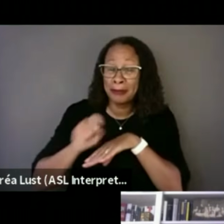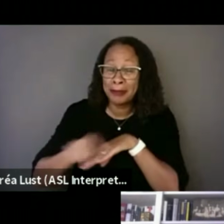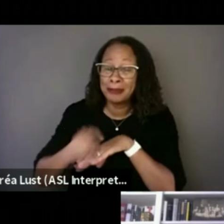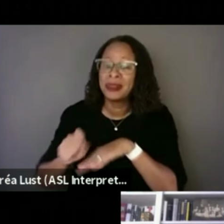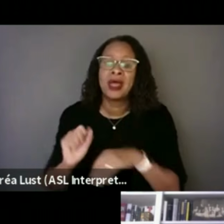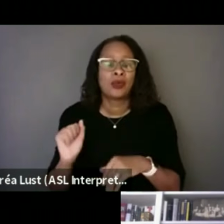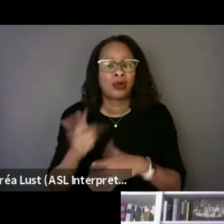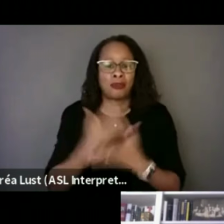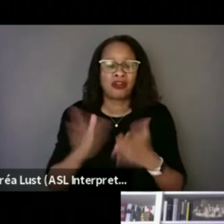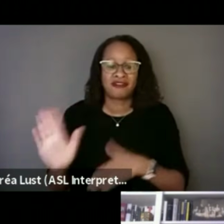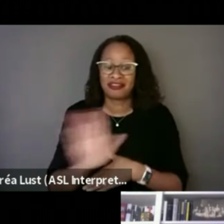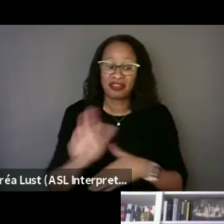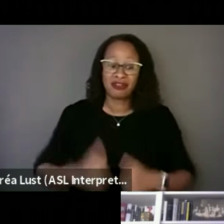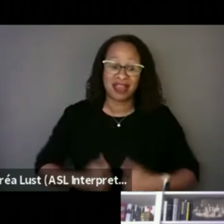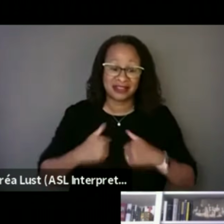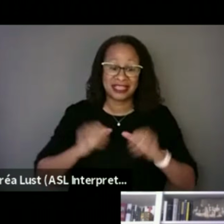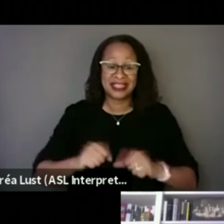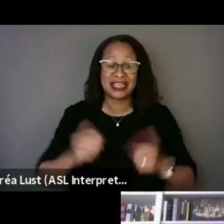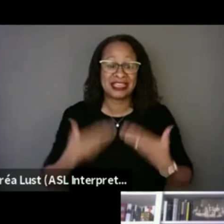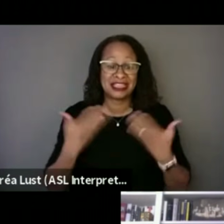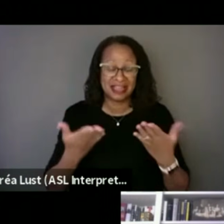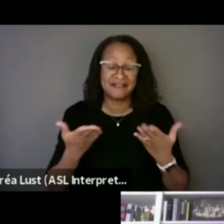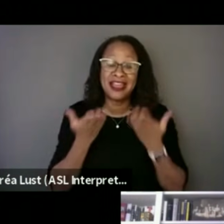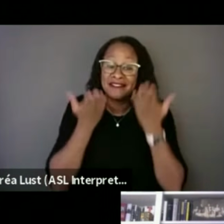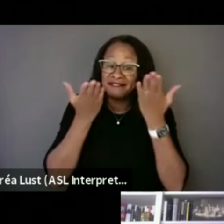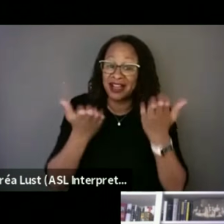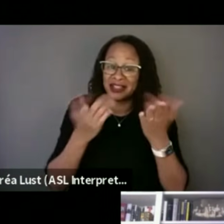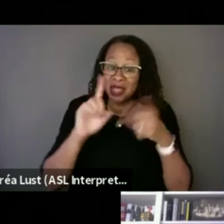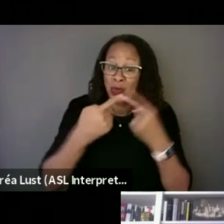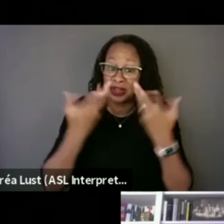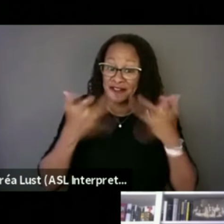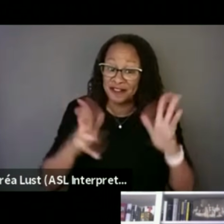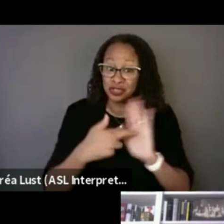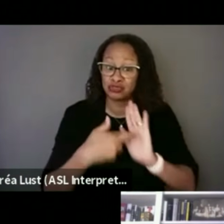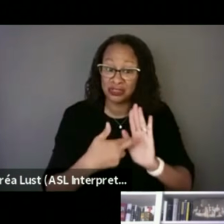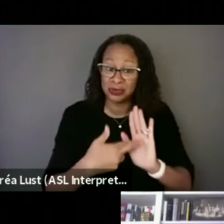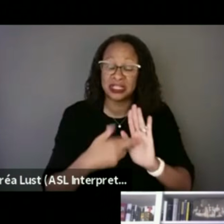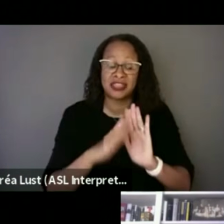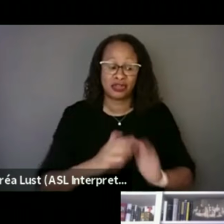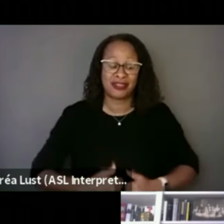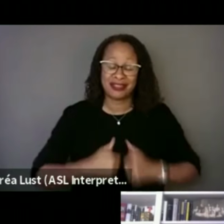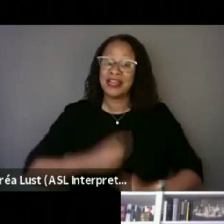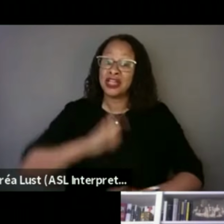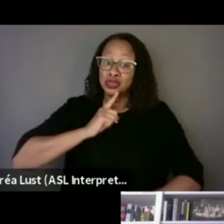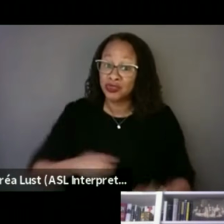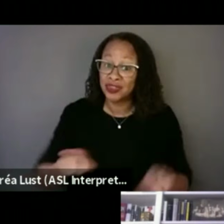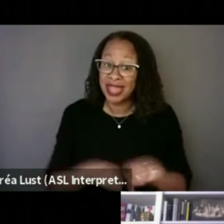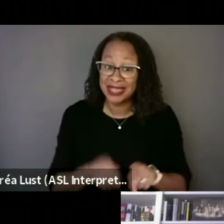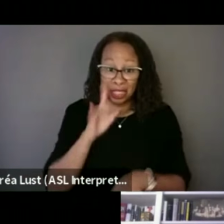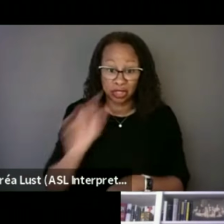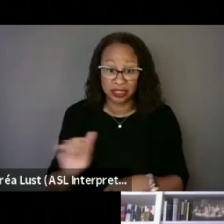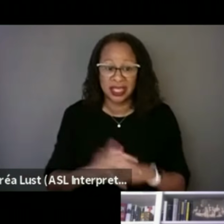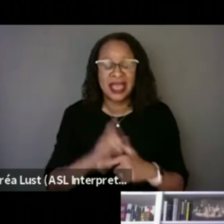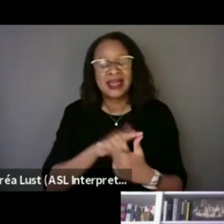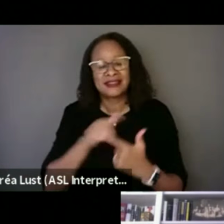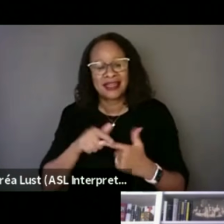and can give advice once we've represented their lives truthfully, then we can help.